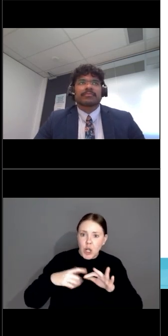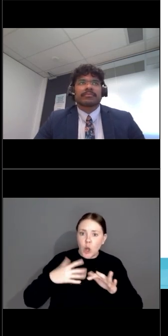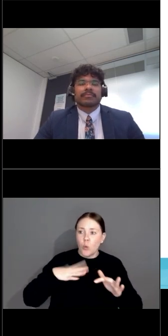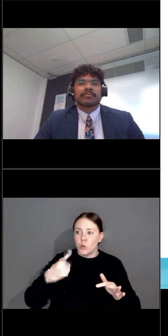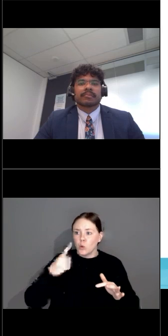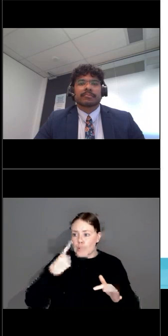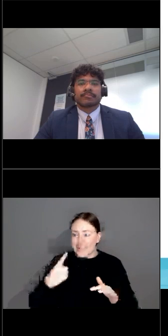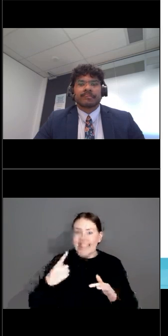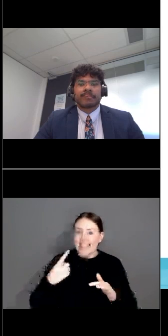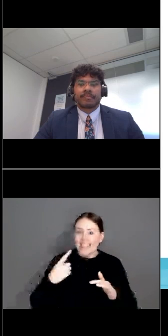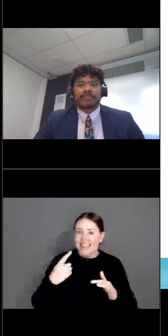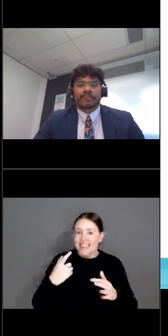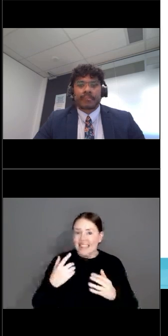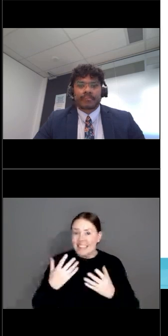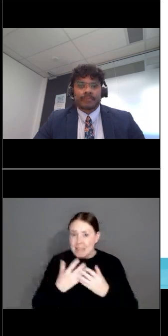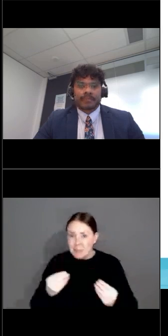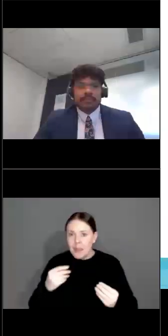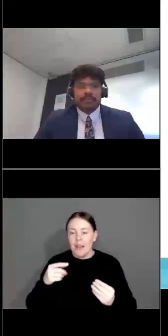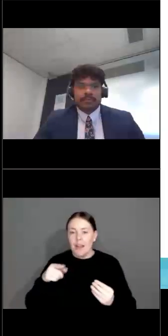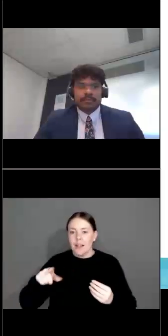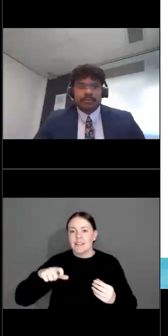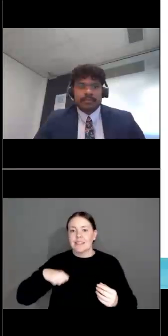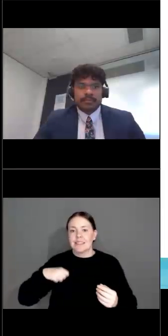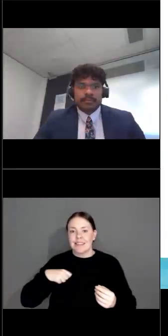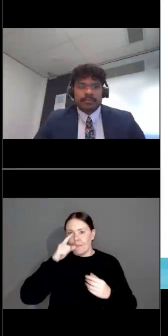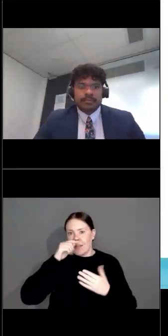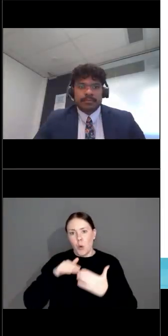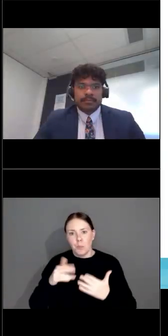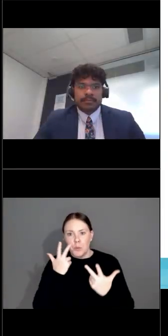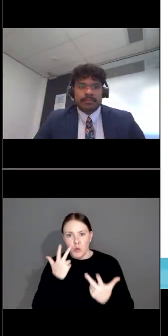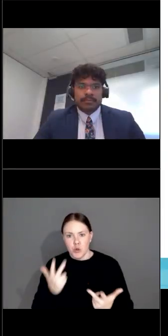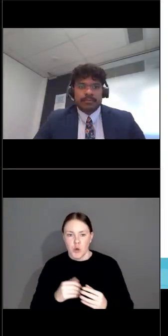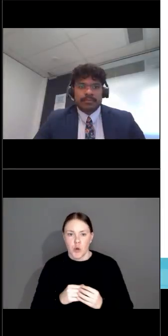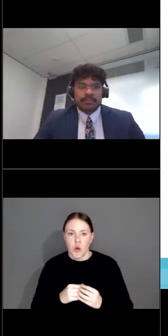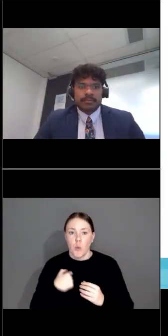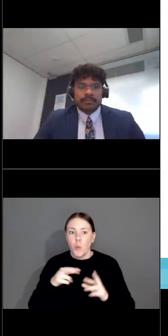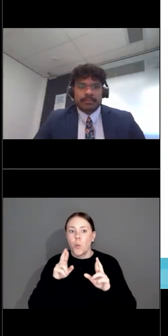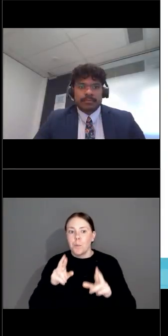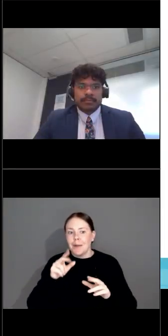training can extend more broadly across the state in future but right now we're sort of focused on